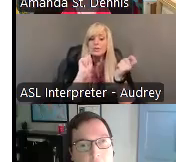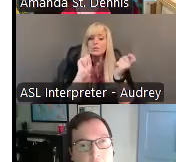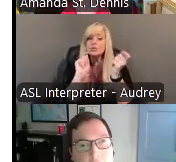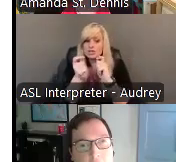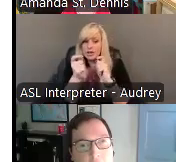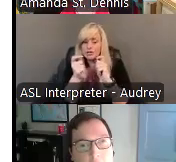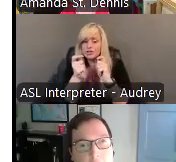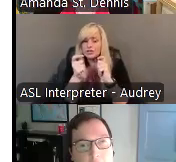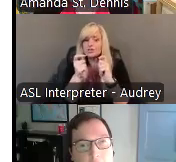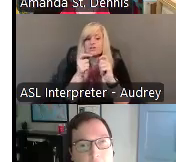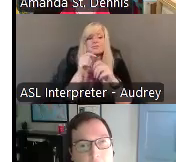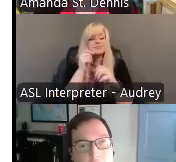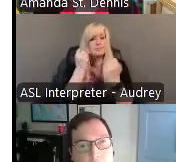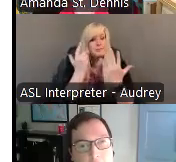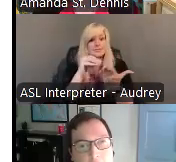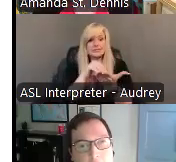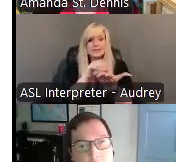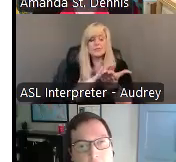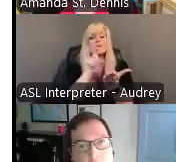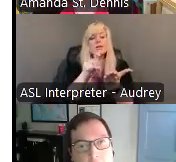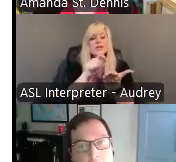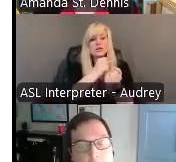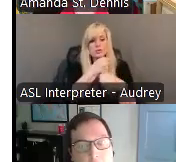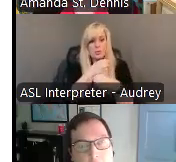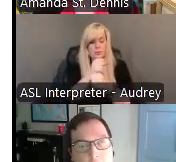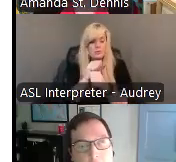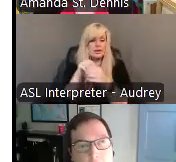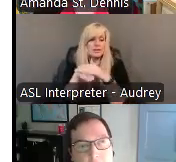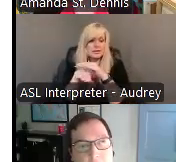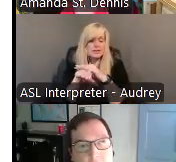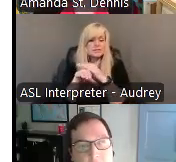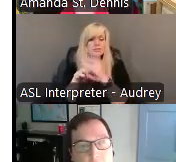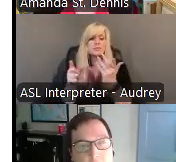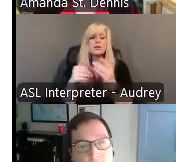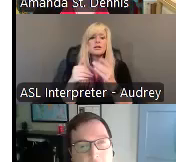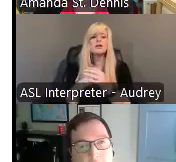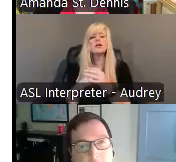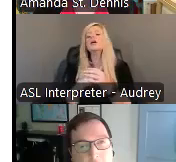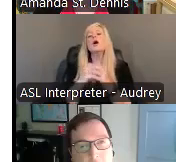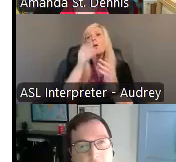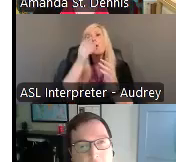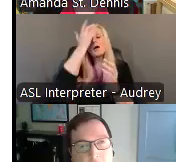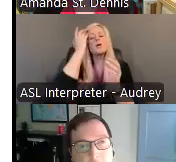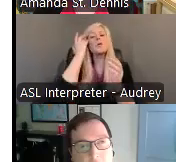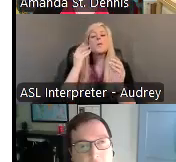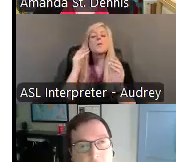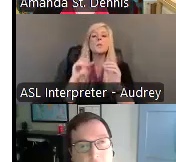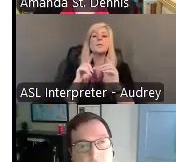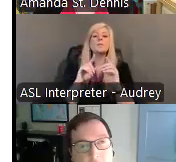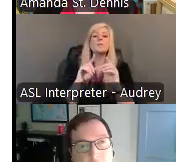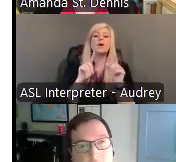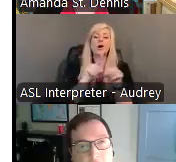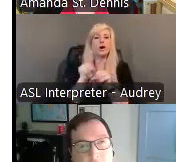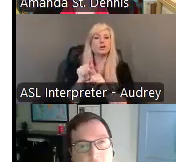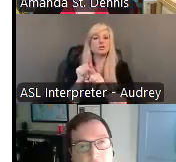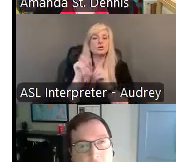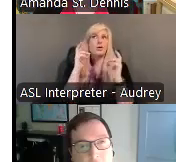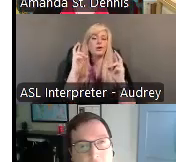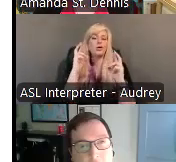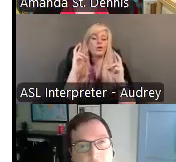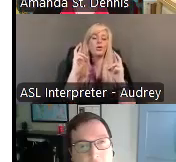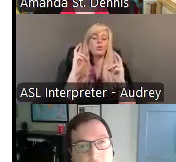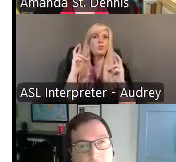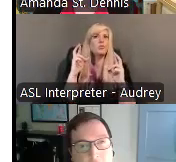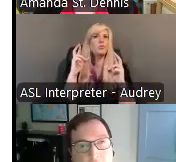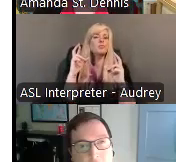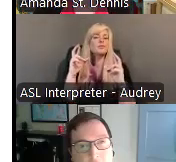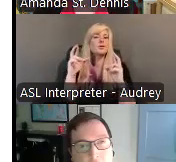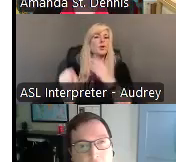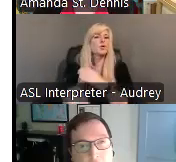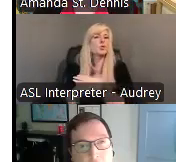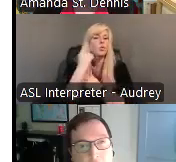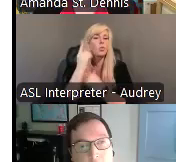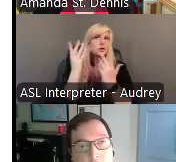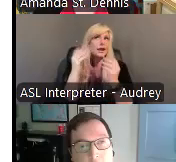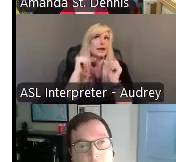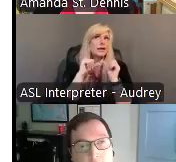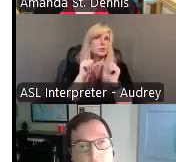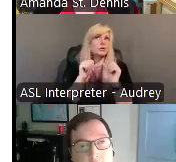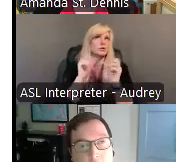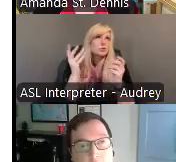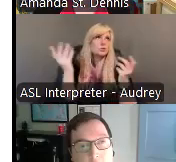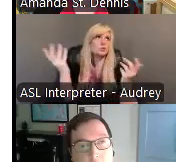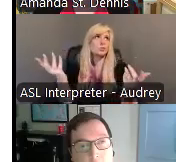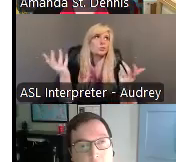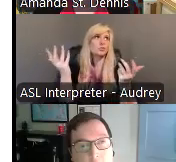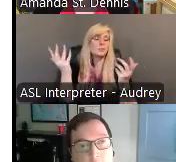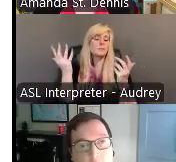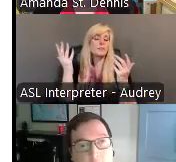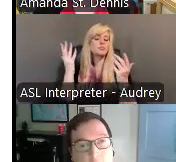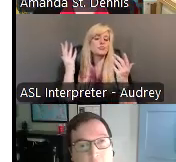been going back to to make accessible but in addition to that my hope is to improve